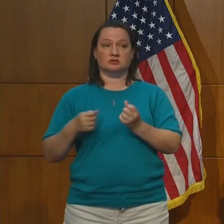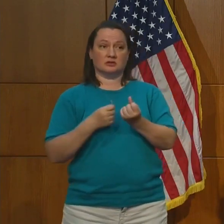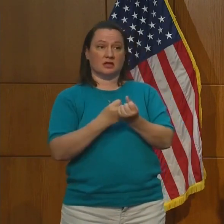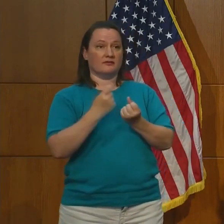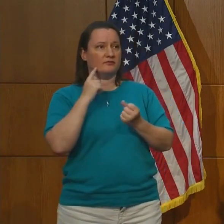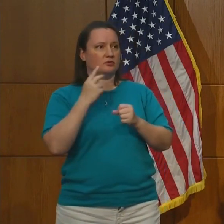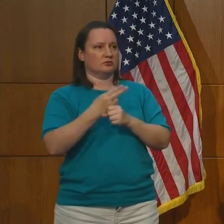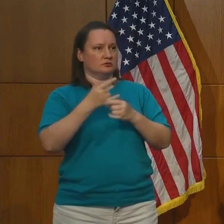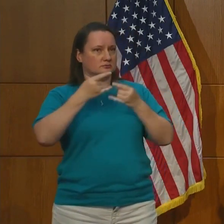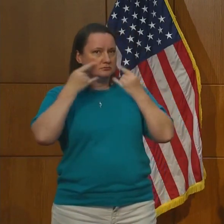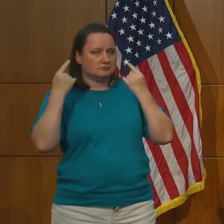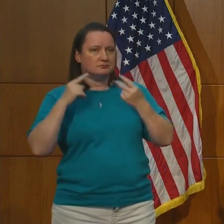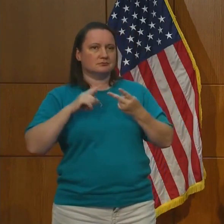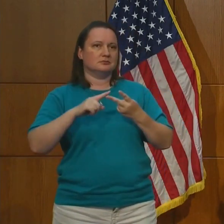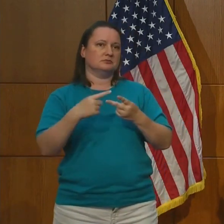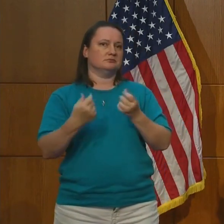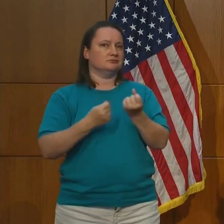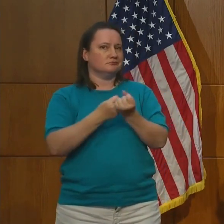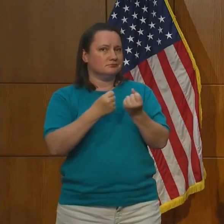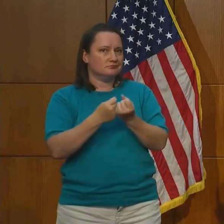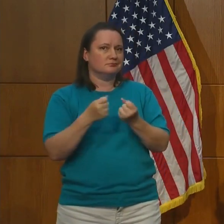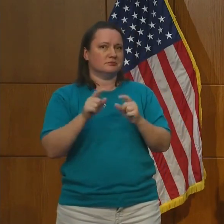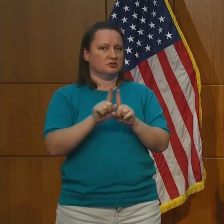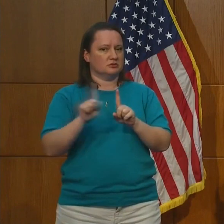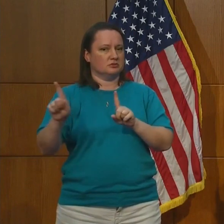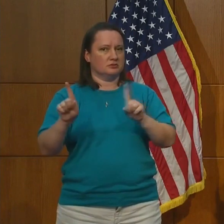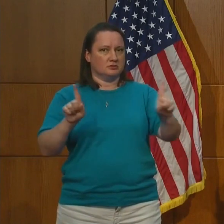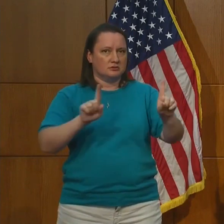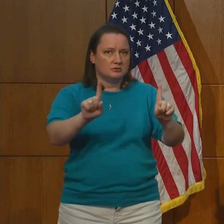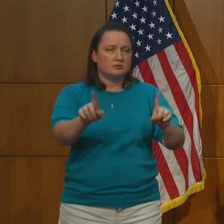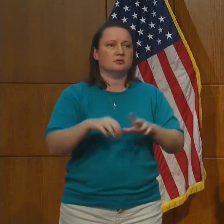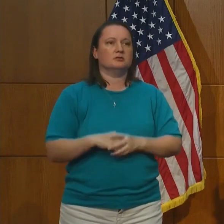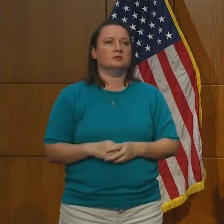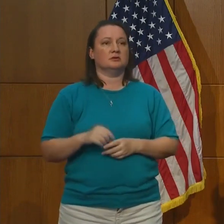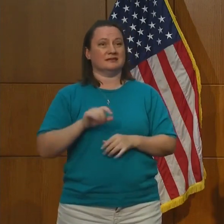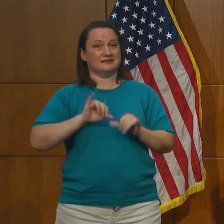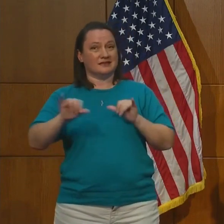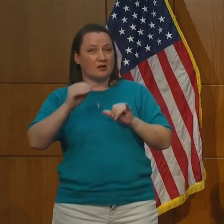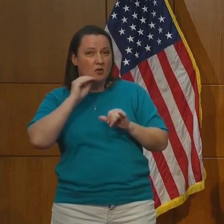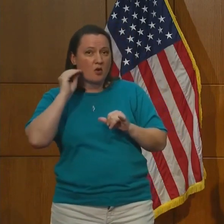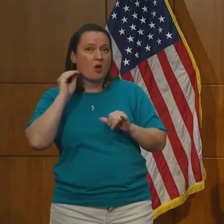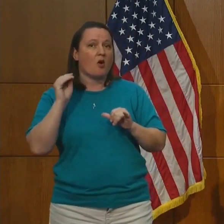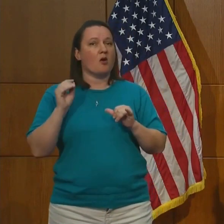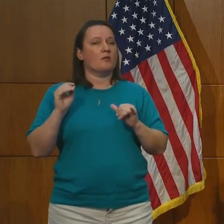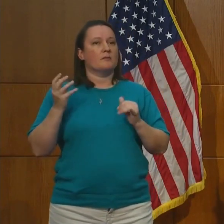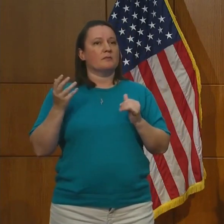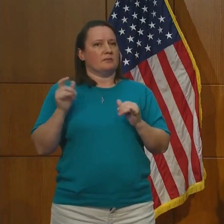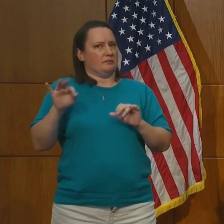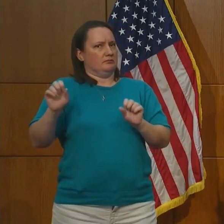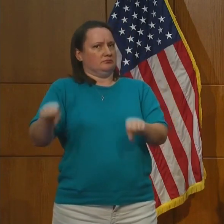AGAIN SHE THAT DAY THE GREAT WORK DO IN IN. AND THIRTY GIVEN